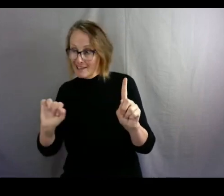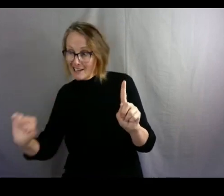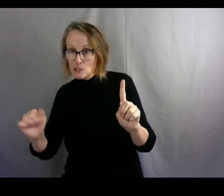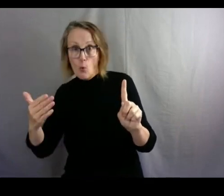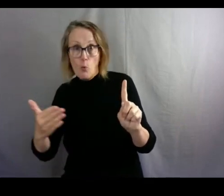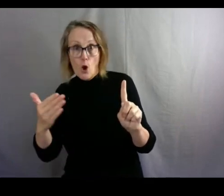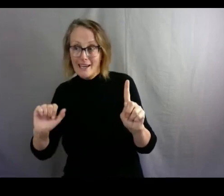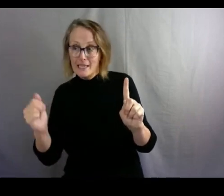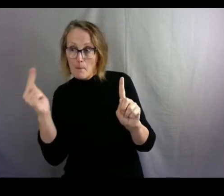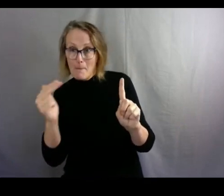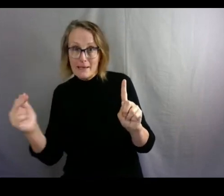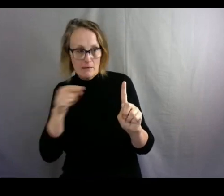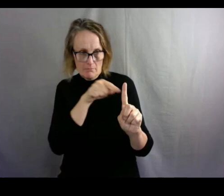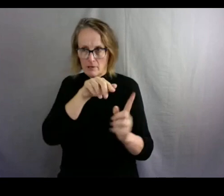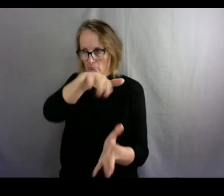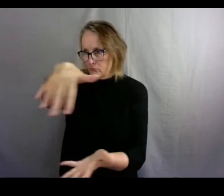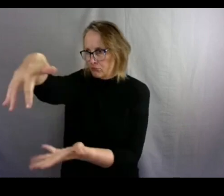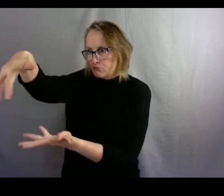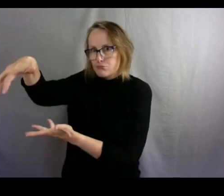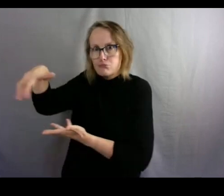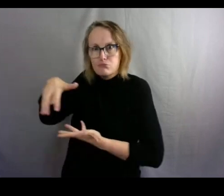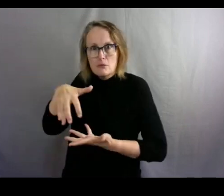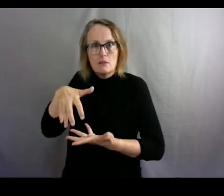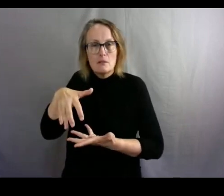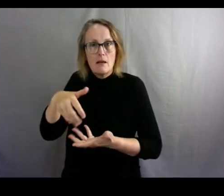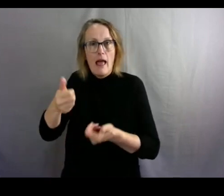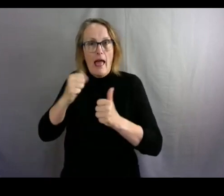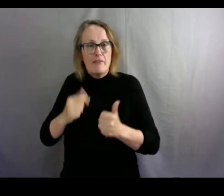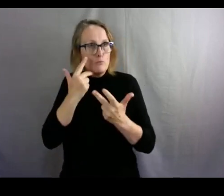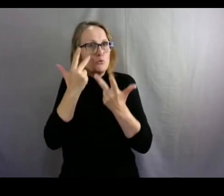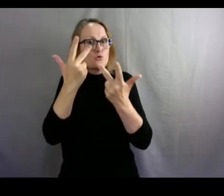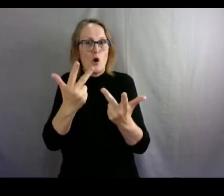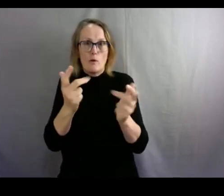And all of a sudden all these masterpieces were on the market and they were bought